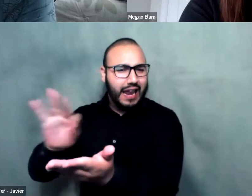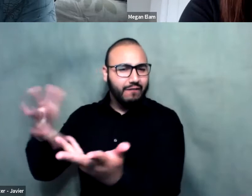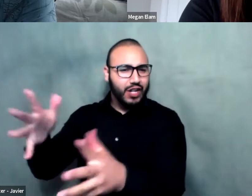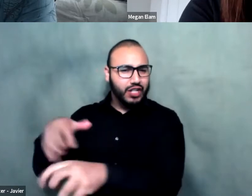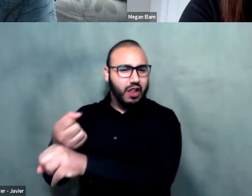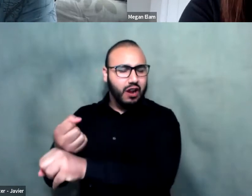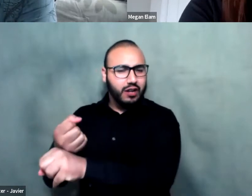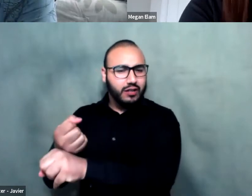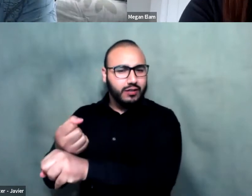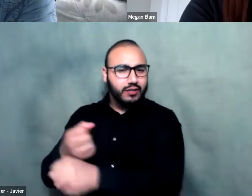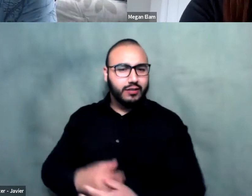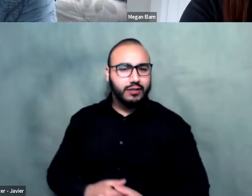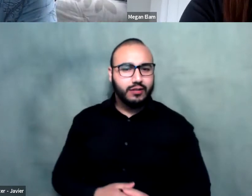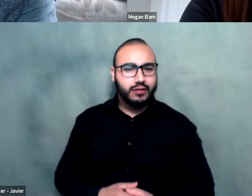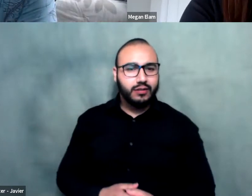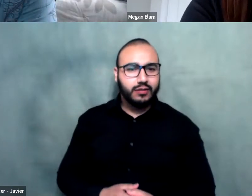the second signature signer able to add the date?